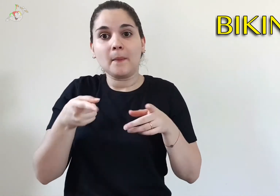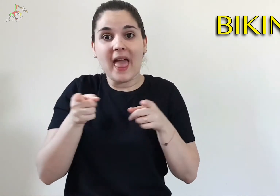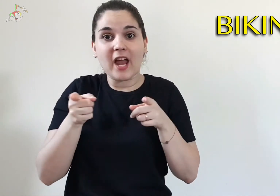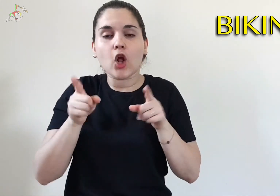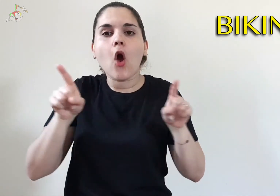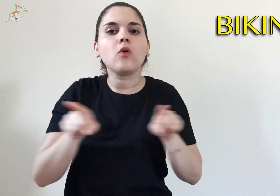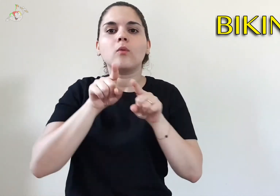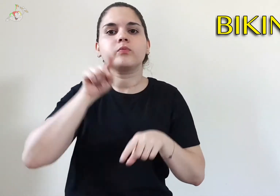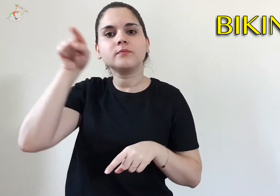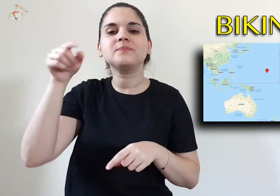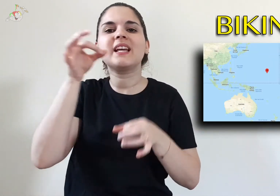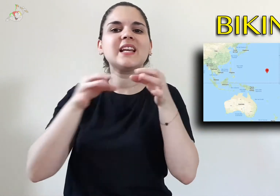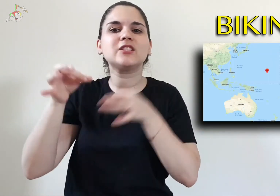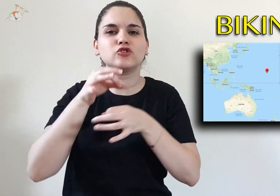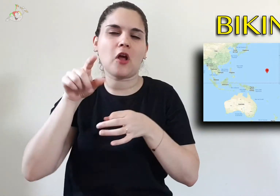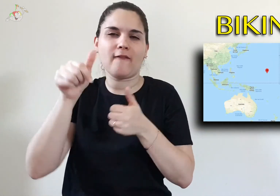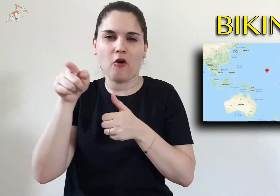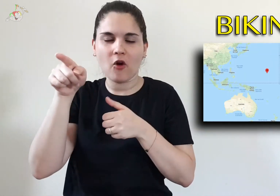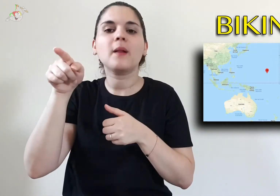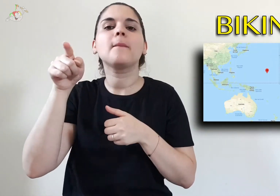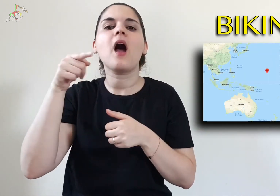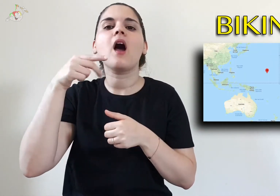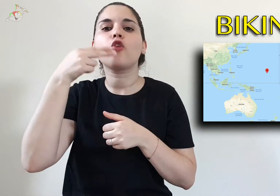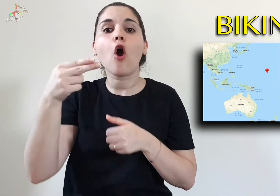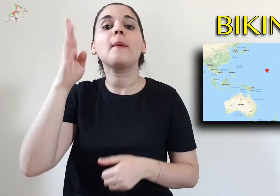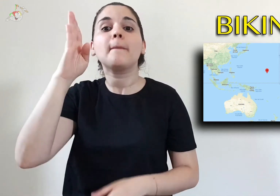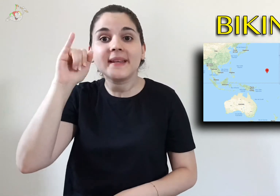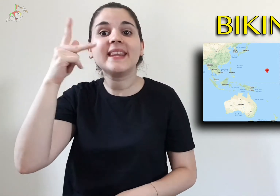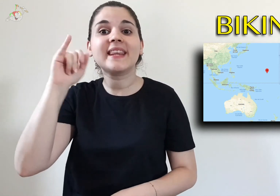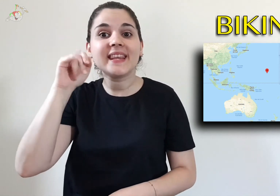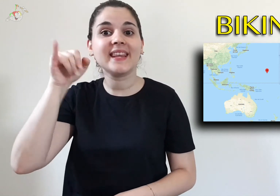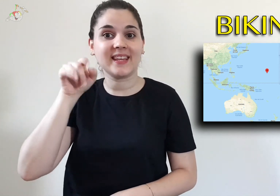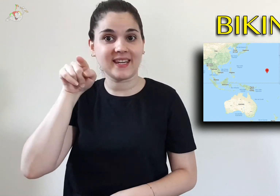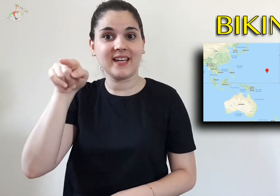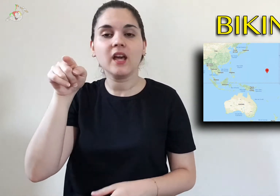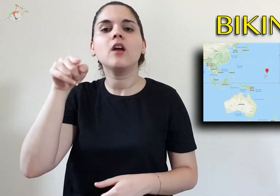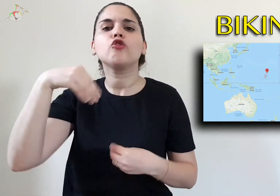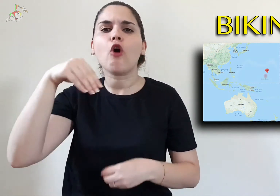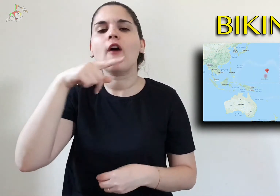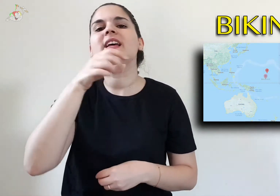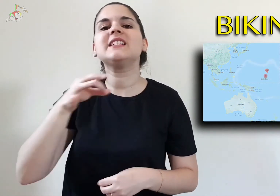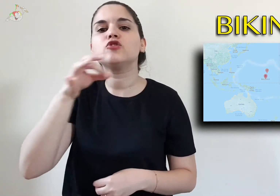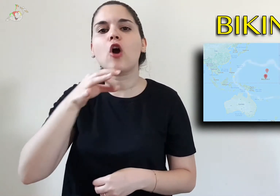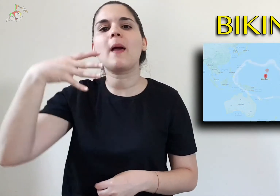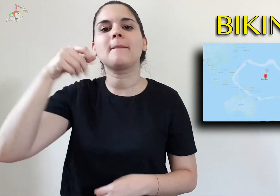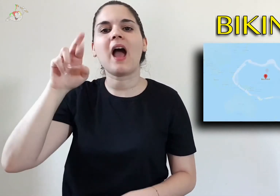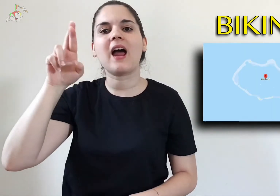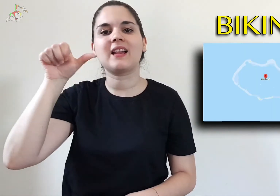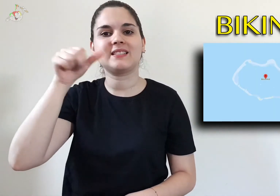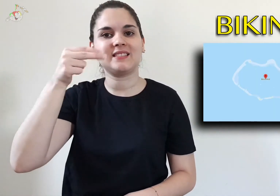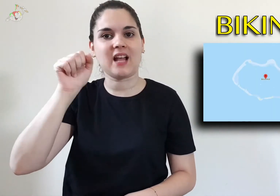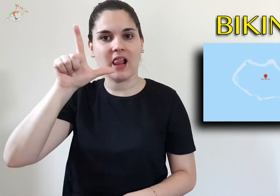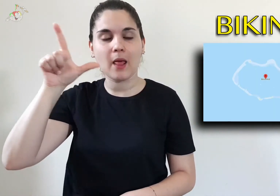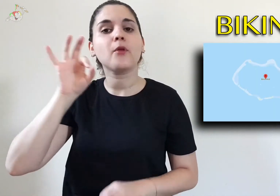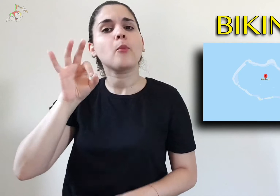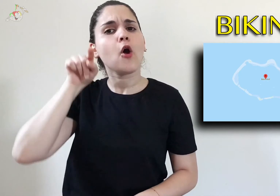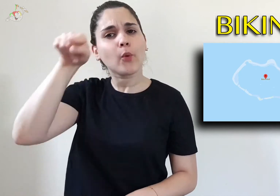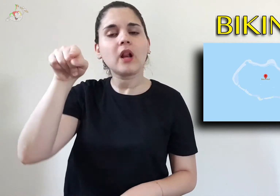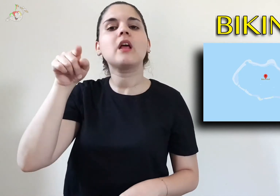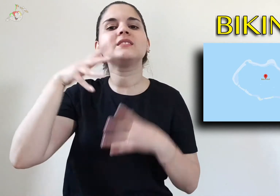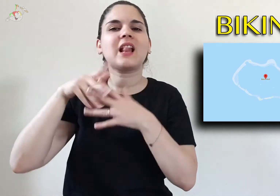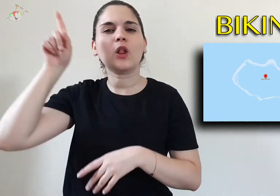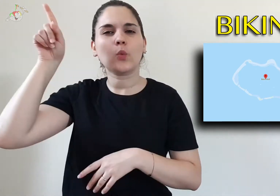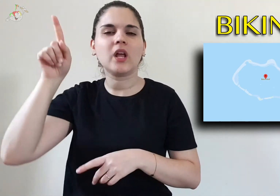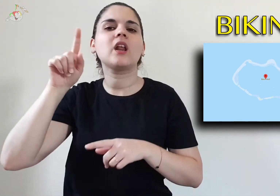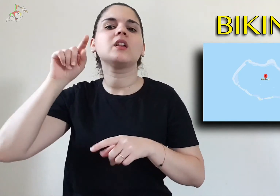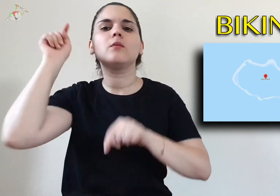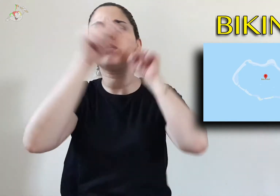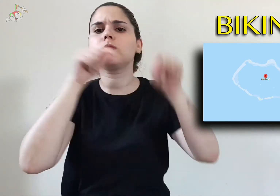Bikini Atoll, located in the Marshall Islands. In the same period there were carried